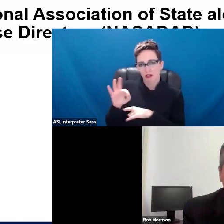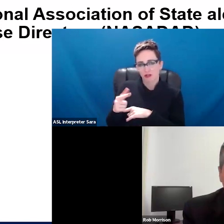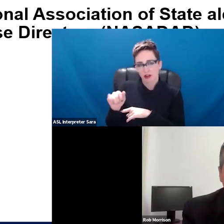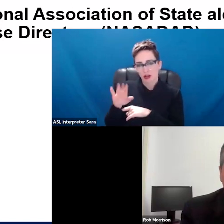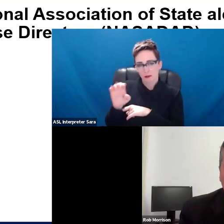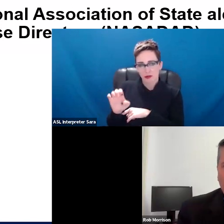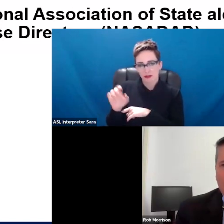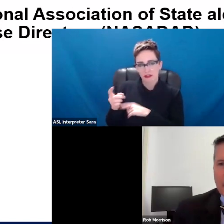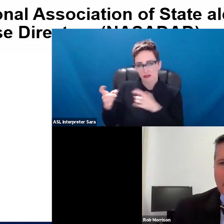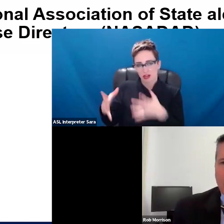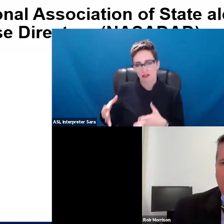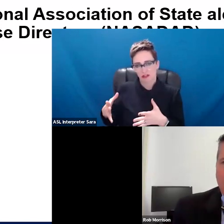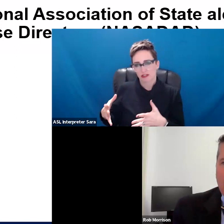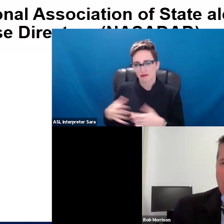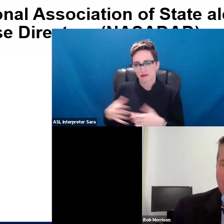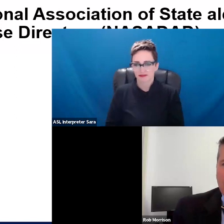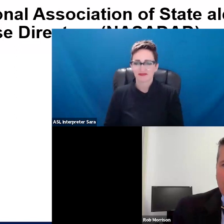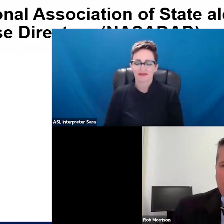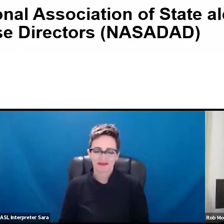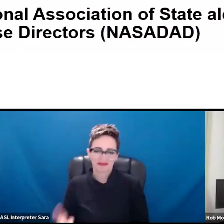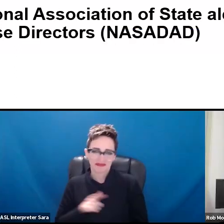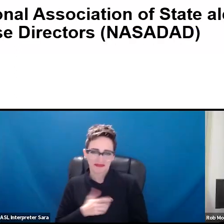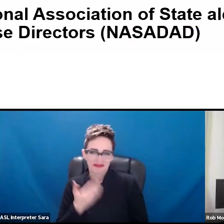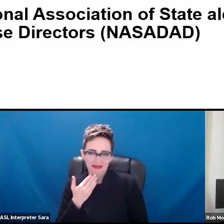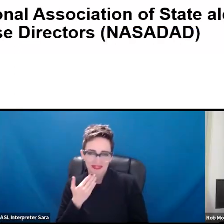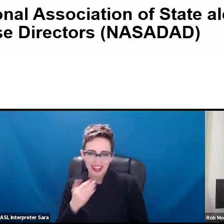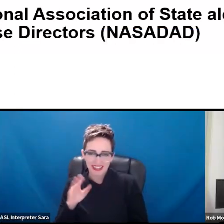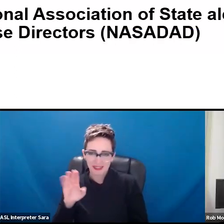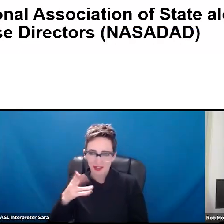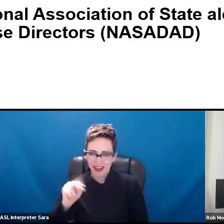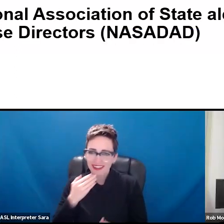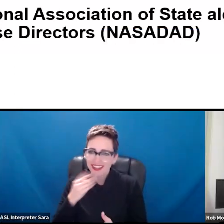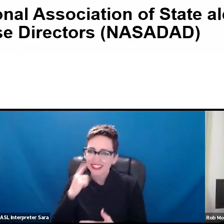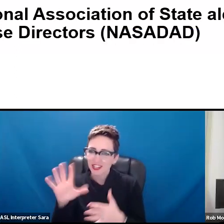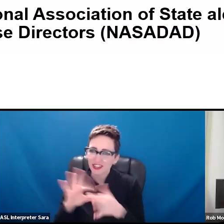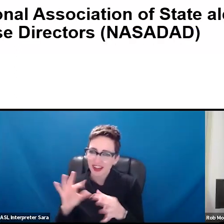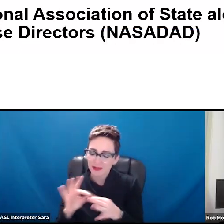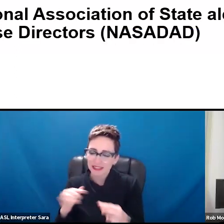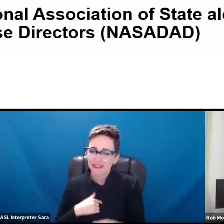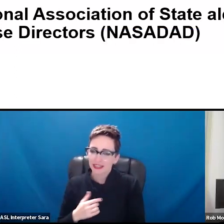Rob, Thanks a ton, Brian, and thanks for your insight. I would like to thank our